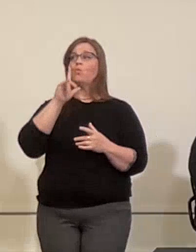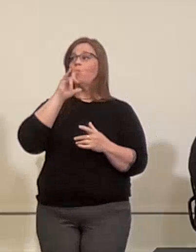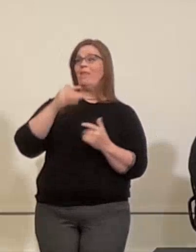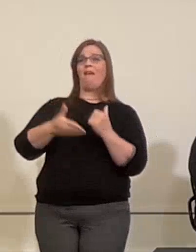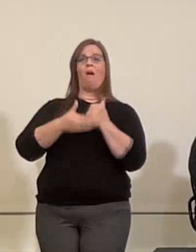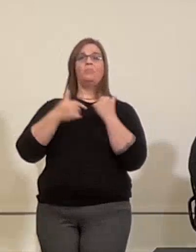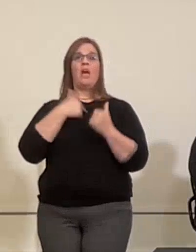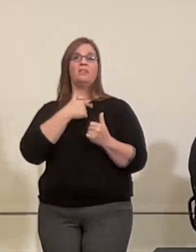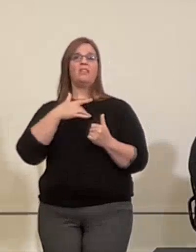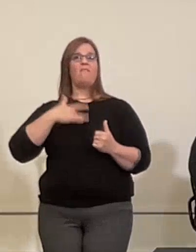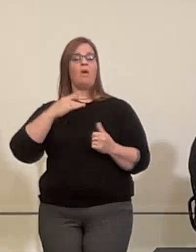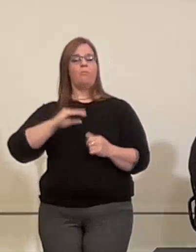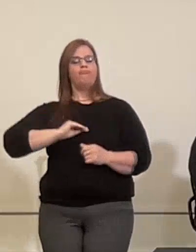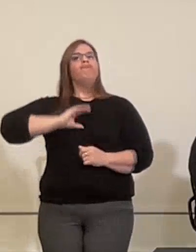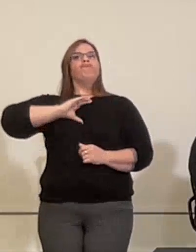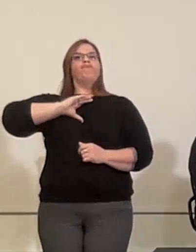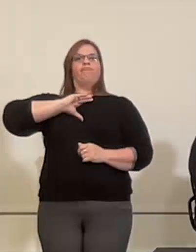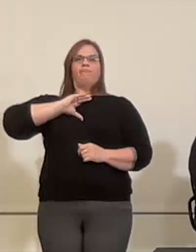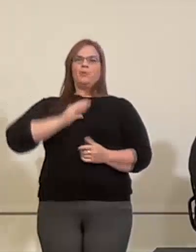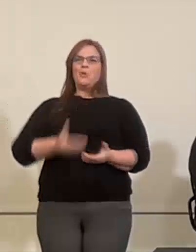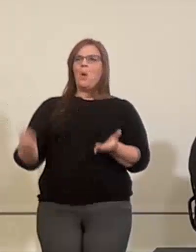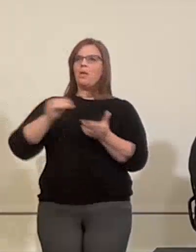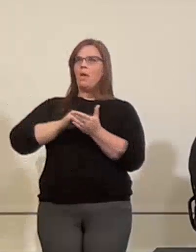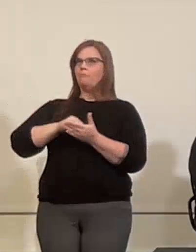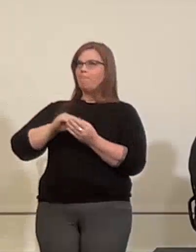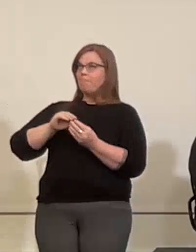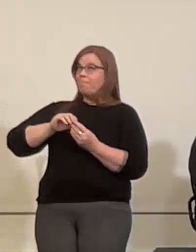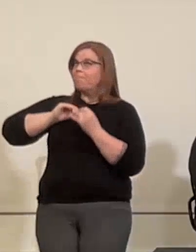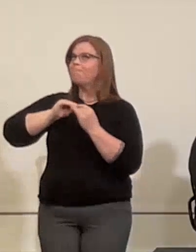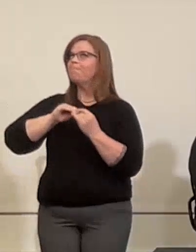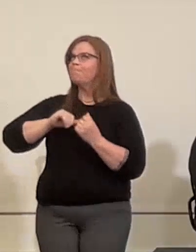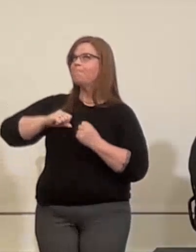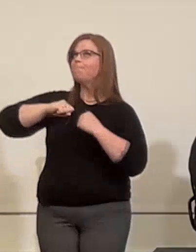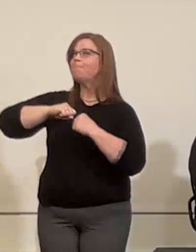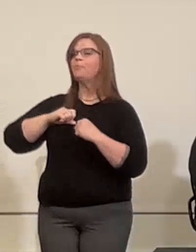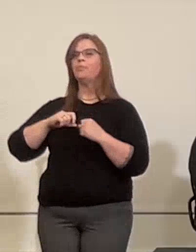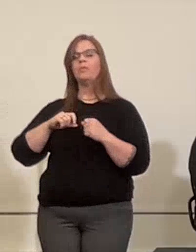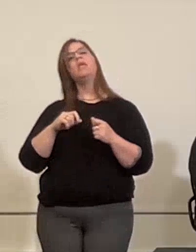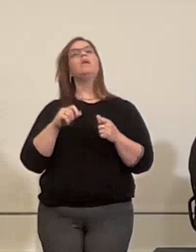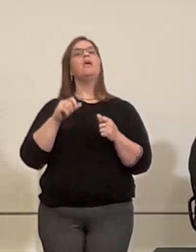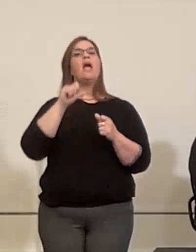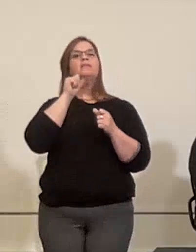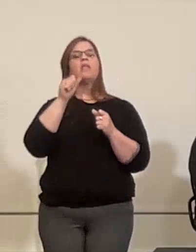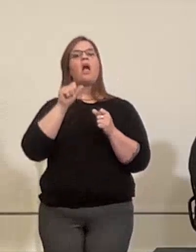battle because it's not a continual mind. It's kind of ebbs and flows.